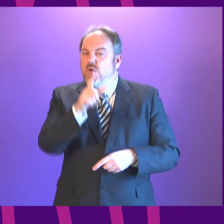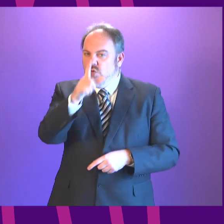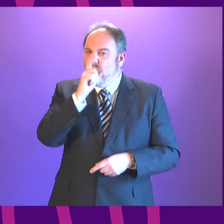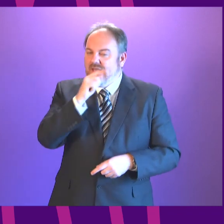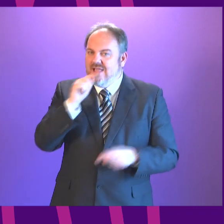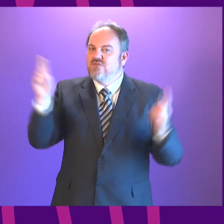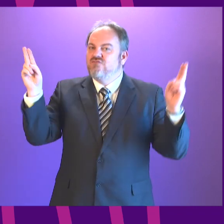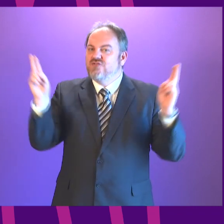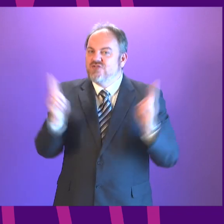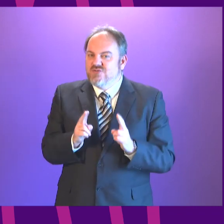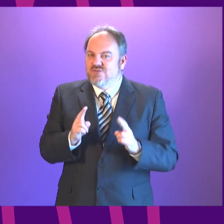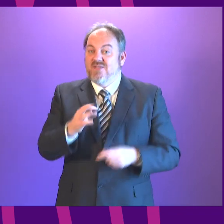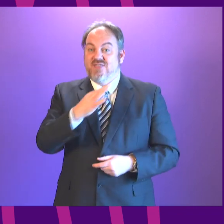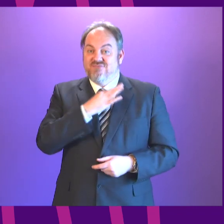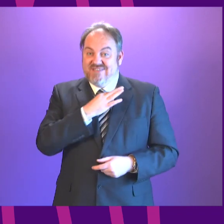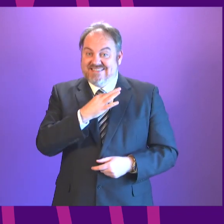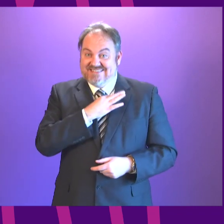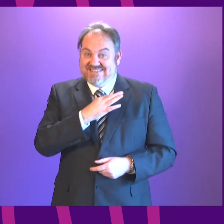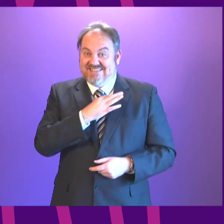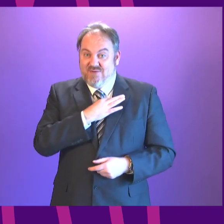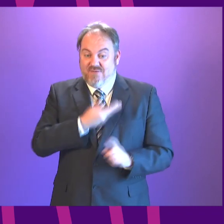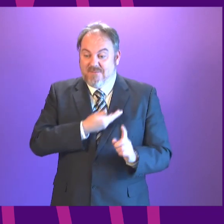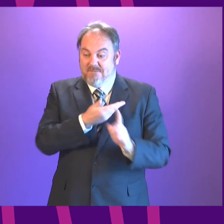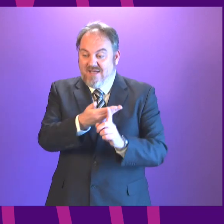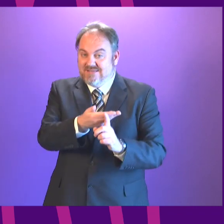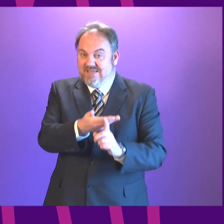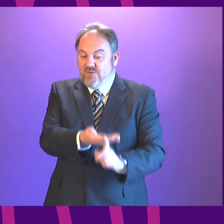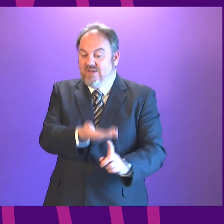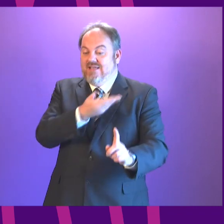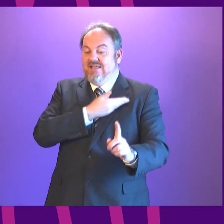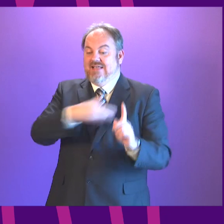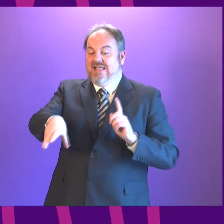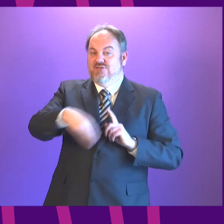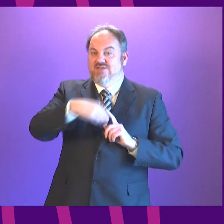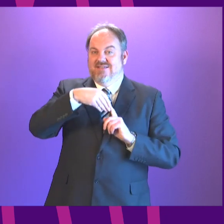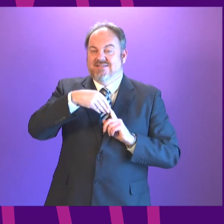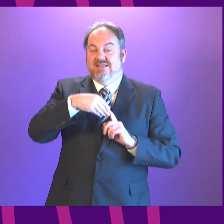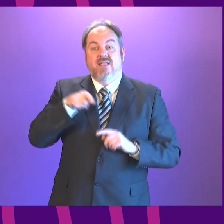That remains true of the new variant. It seems to transmit more easily, but it can still